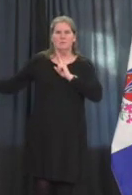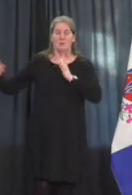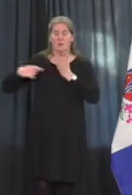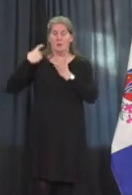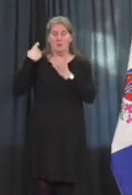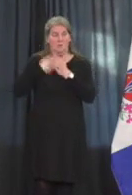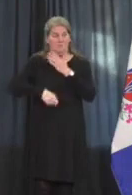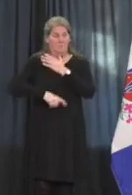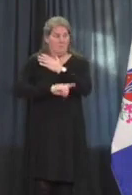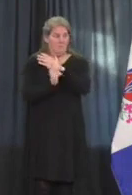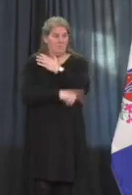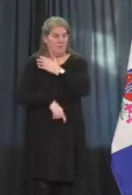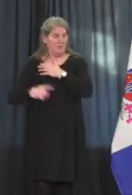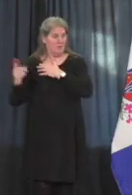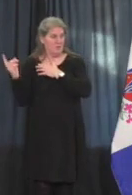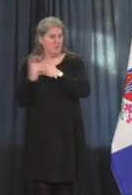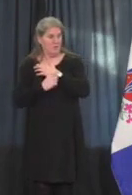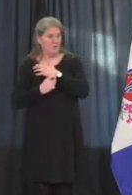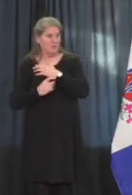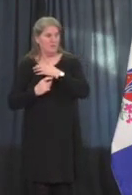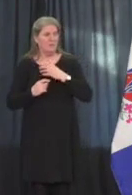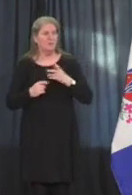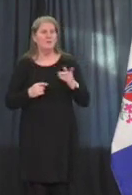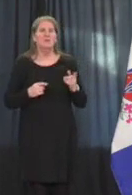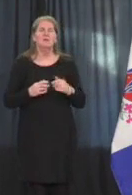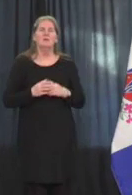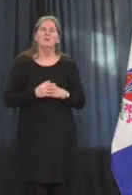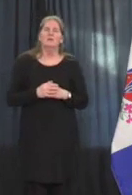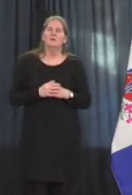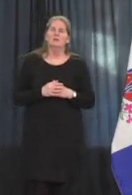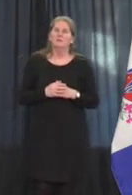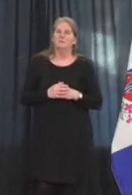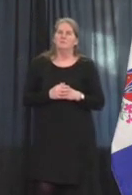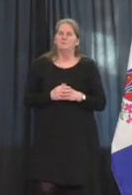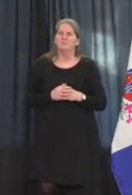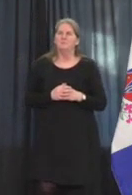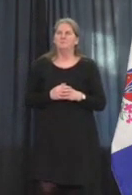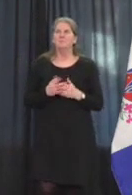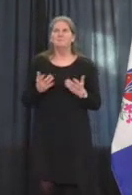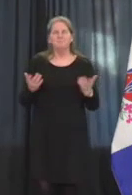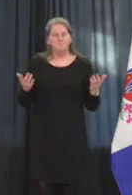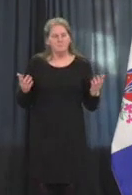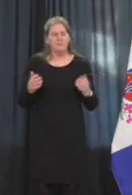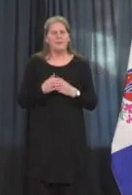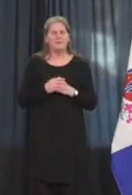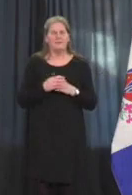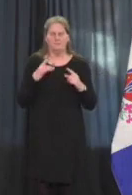TERMS OF A PENALTY OR FINE? WELL, IT'S A COMPLICATED PROCESS.